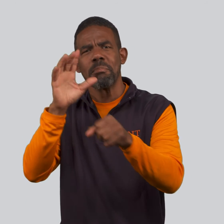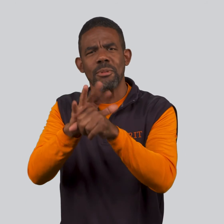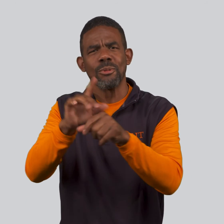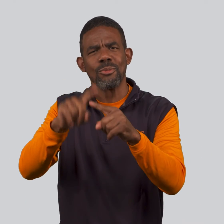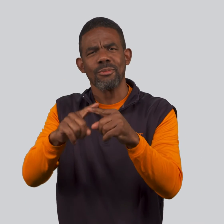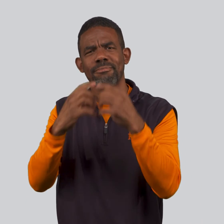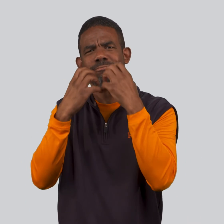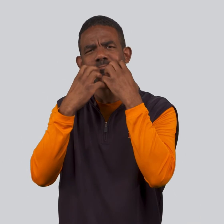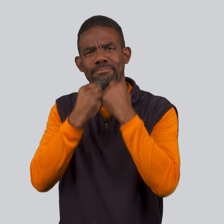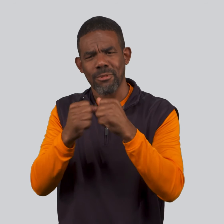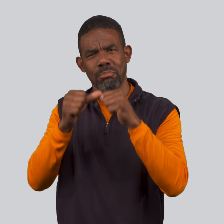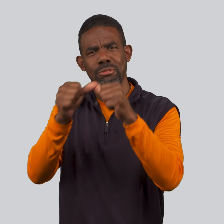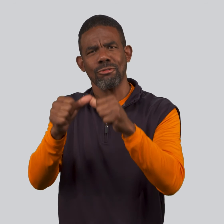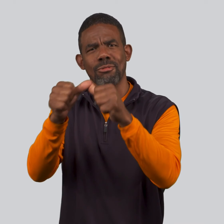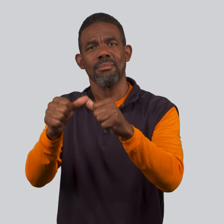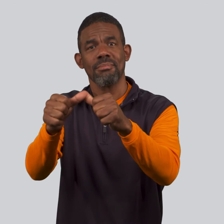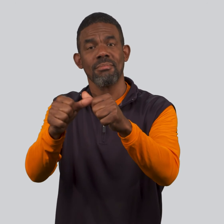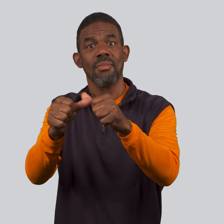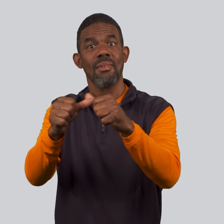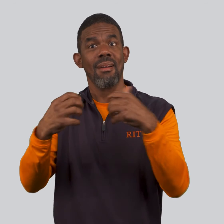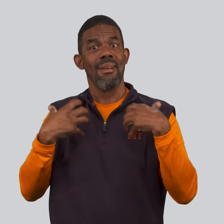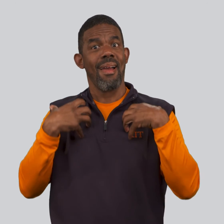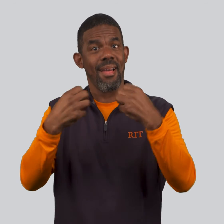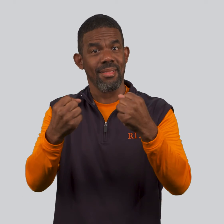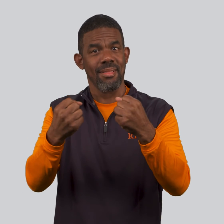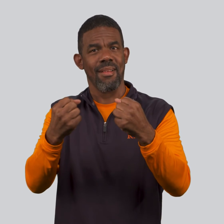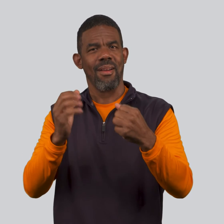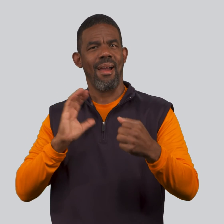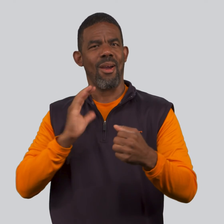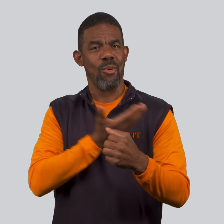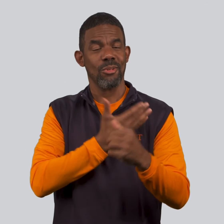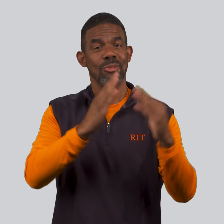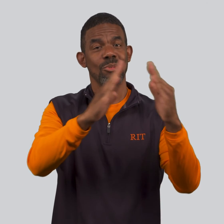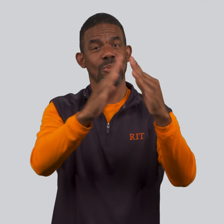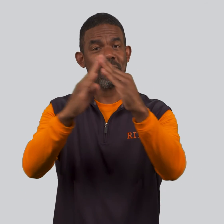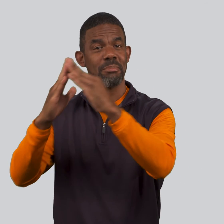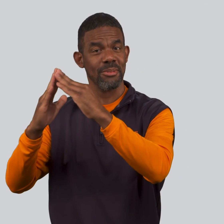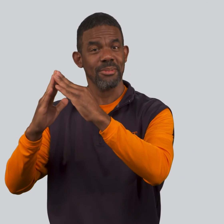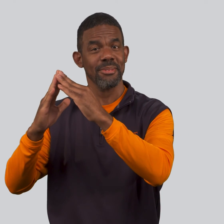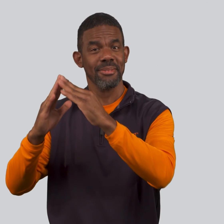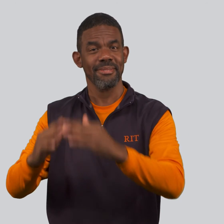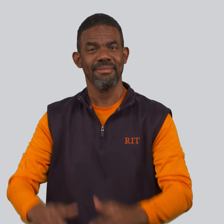and commitment to preserving the health of our community.